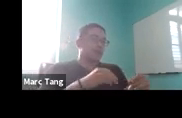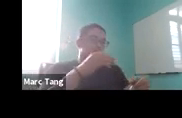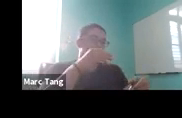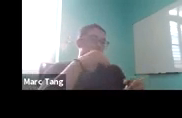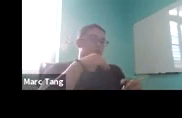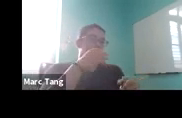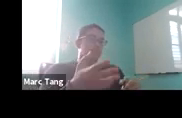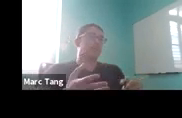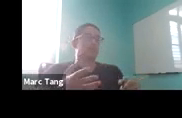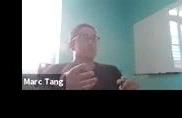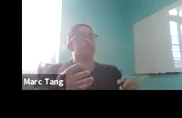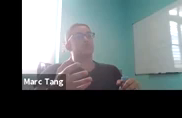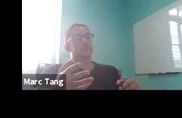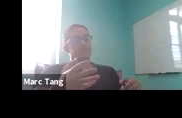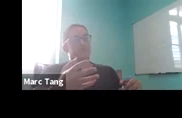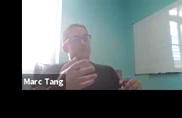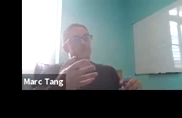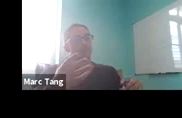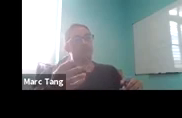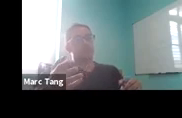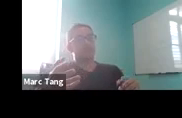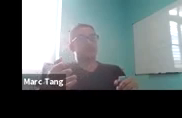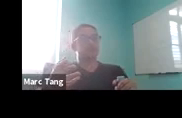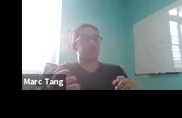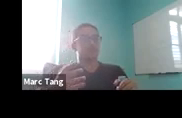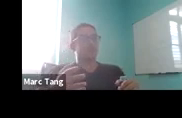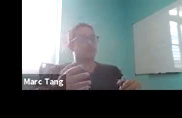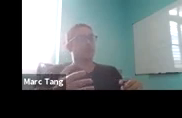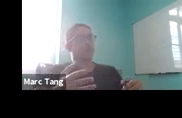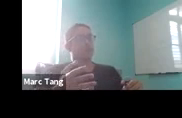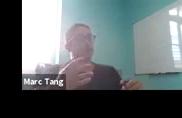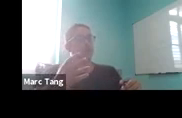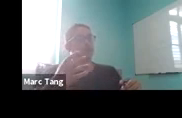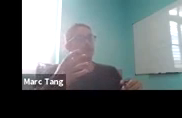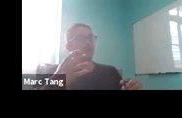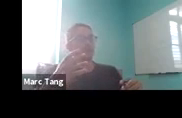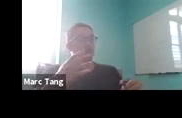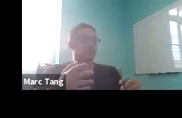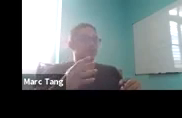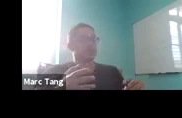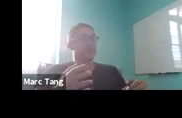so when you look at this you see in a very straightforward way that things are not as